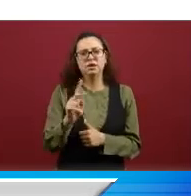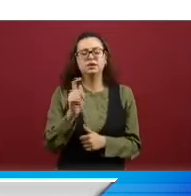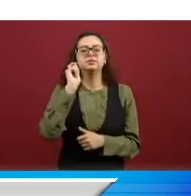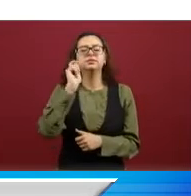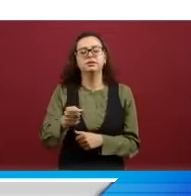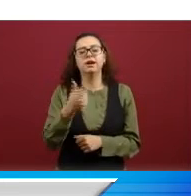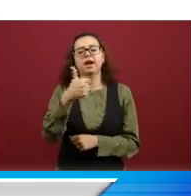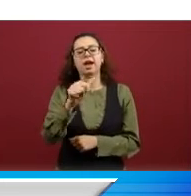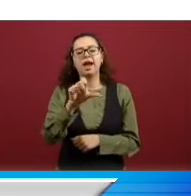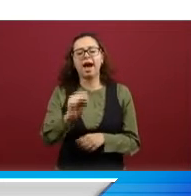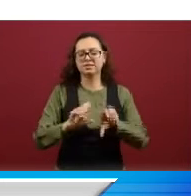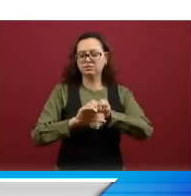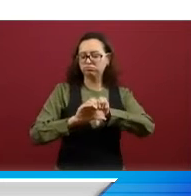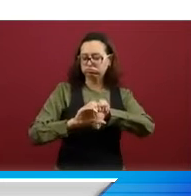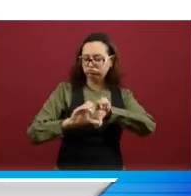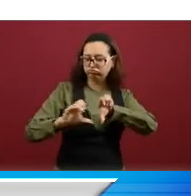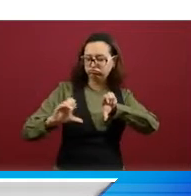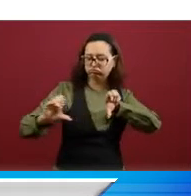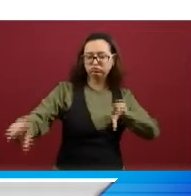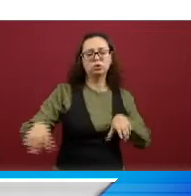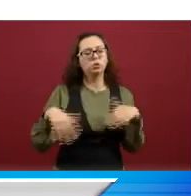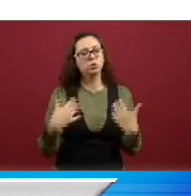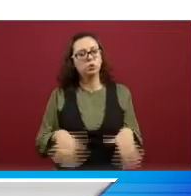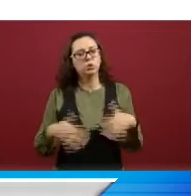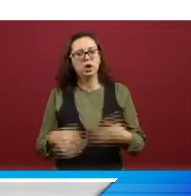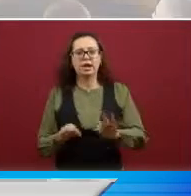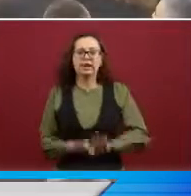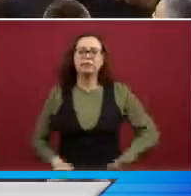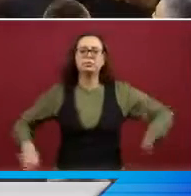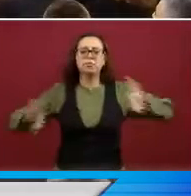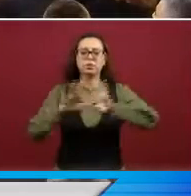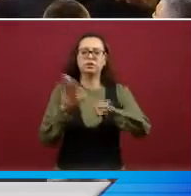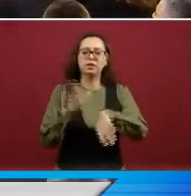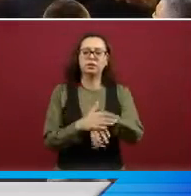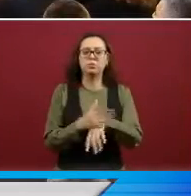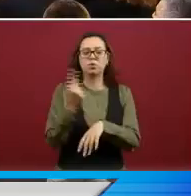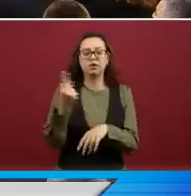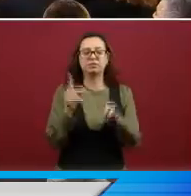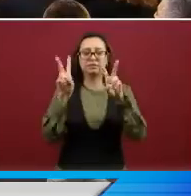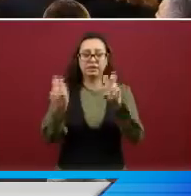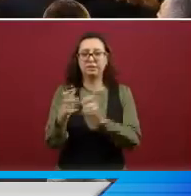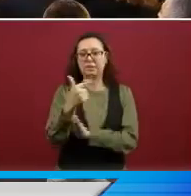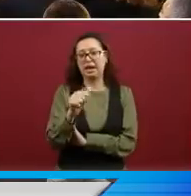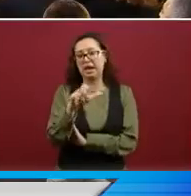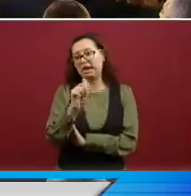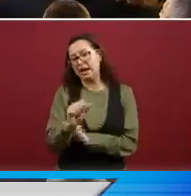the purpose is to give a deep structural attention Effective and humane to stop the migratory phenomenon